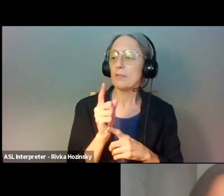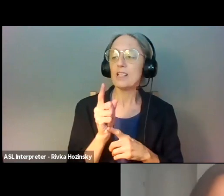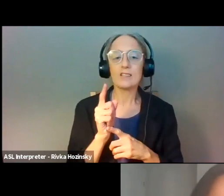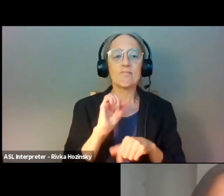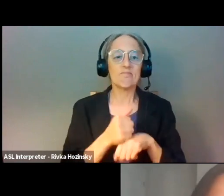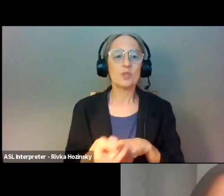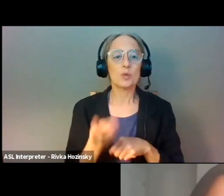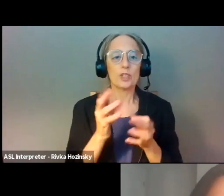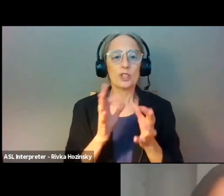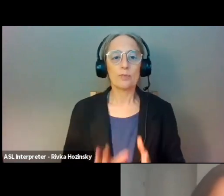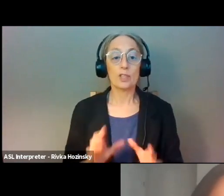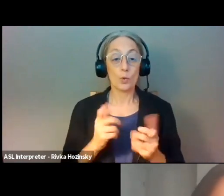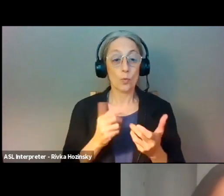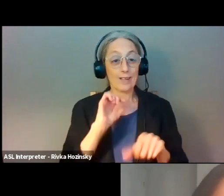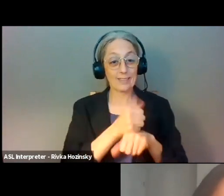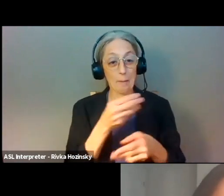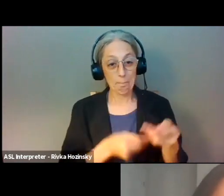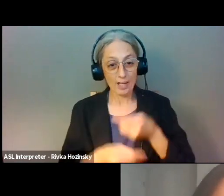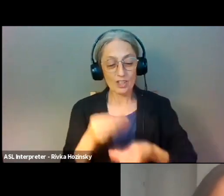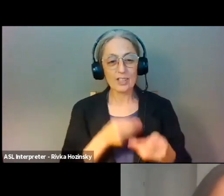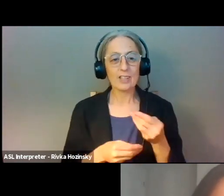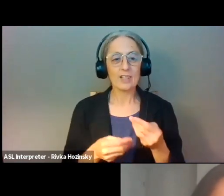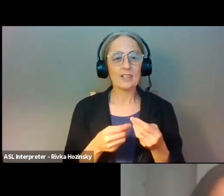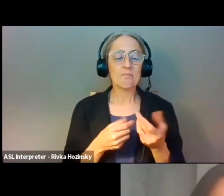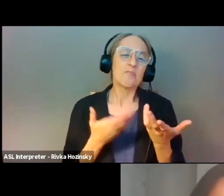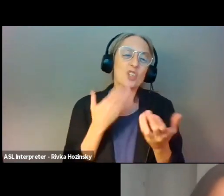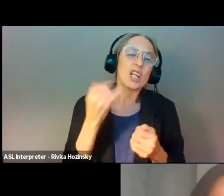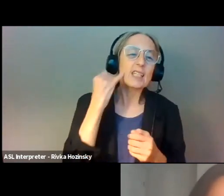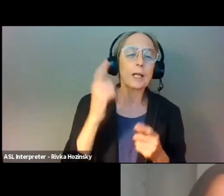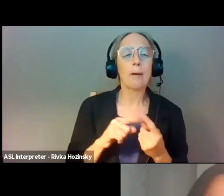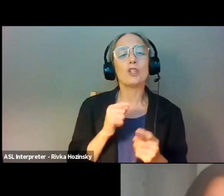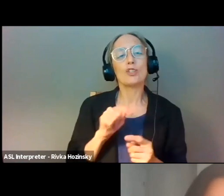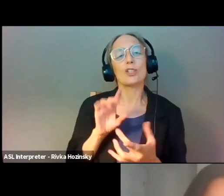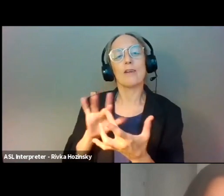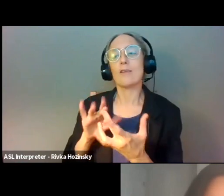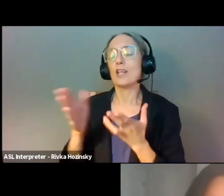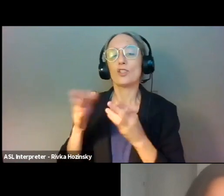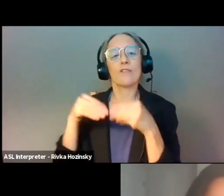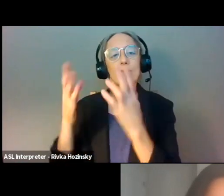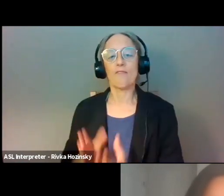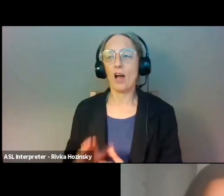recommend that you connect with a service provider to verify that approximate length of time.